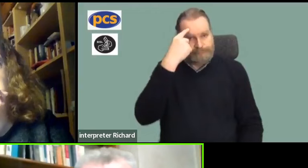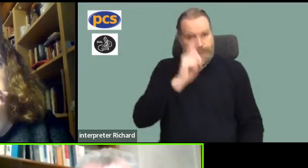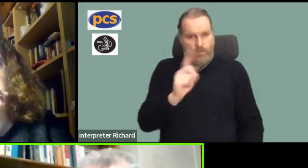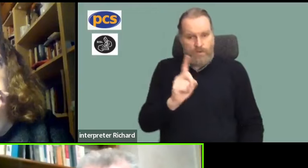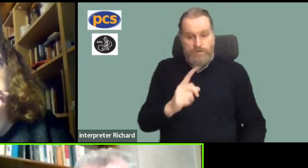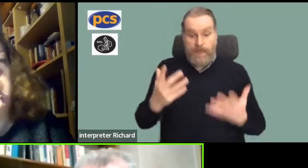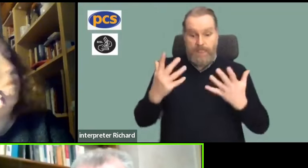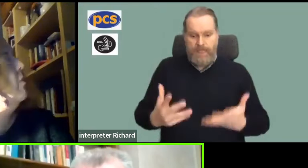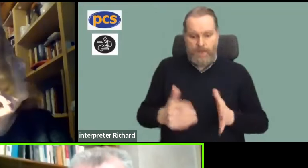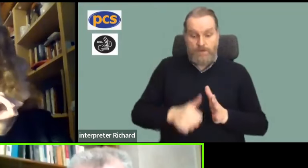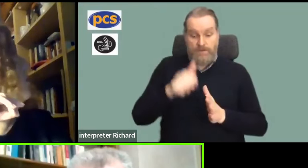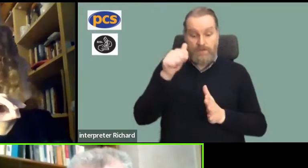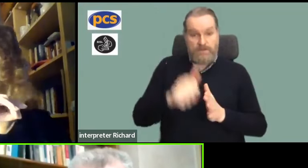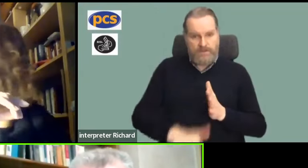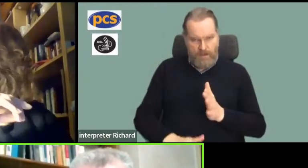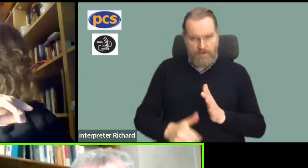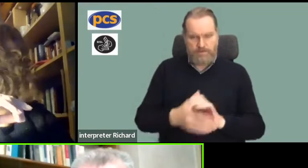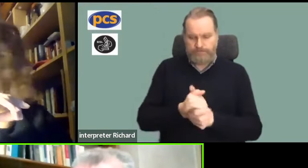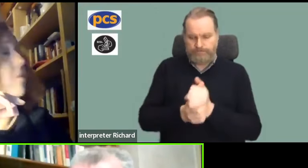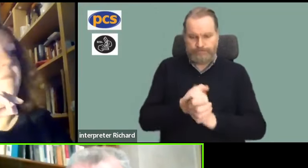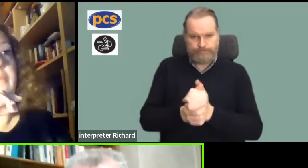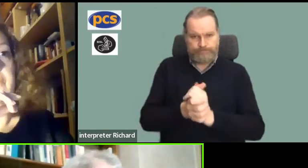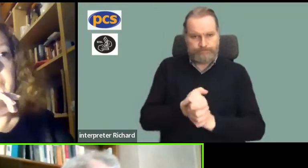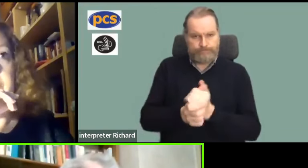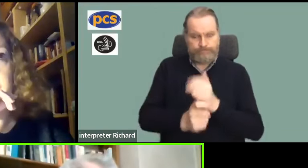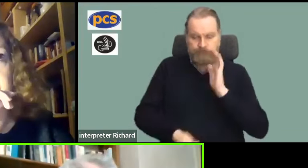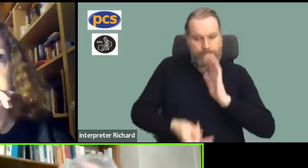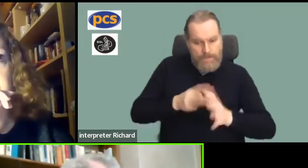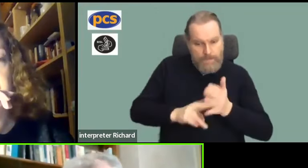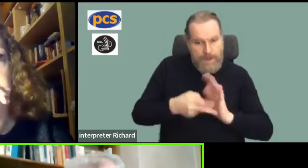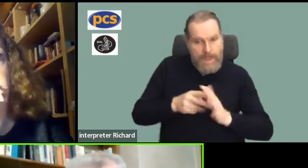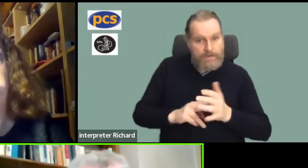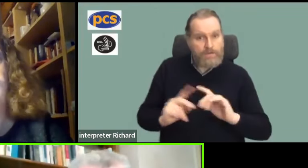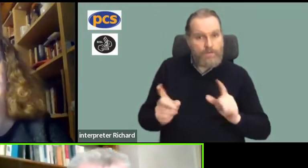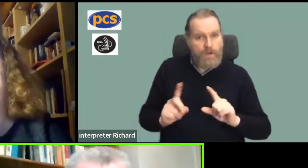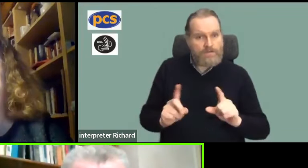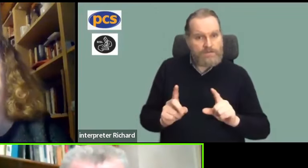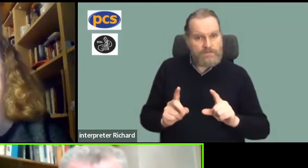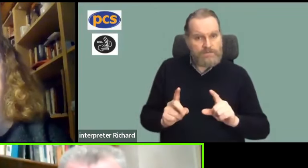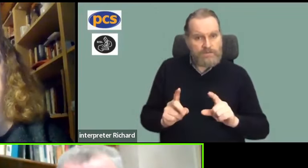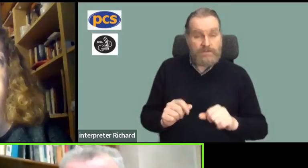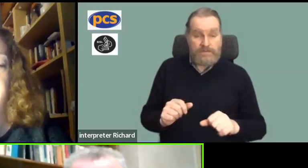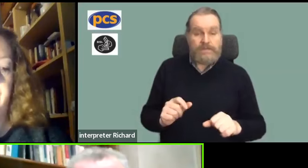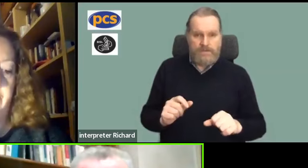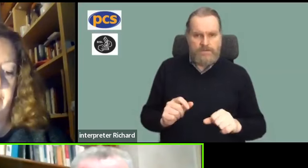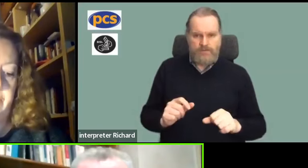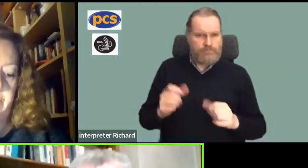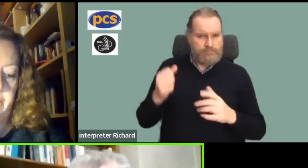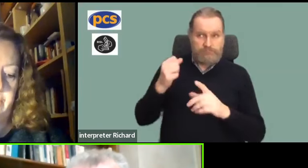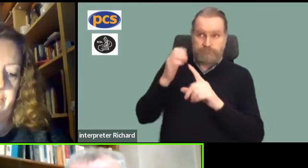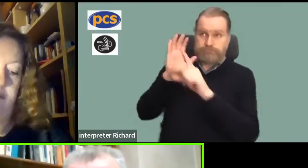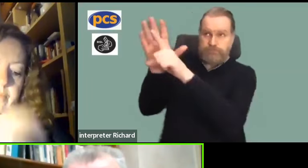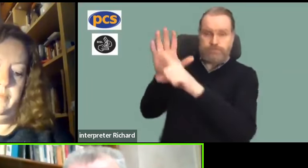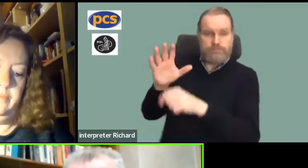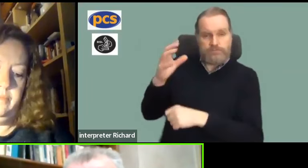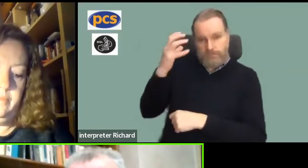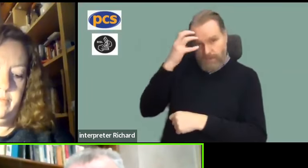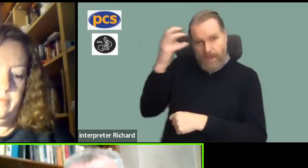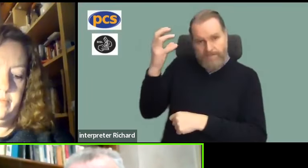is very is very much the start The strategy that we have here that members are voted for is not one that the Government thinks thinks. Gosh! We got through that we can just